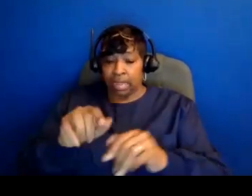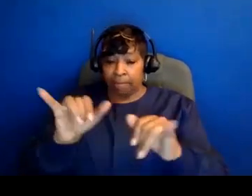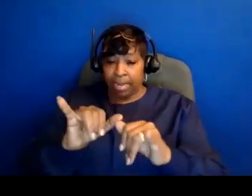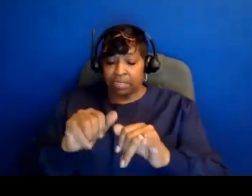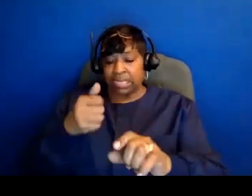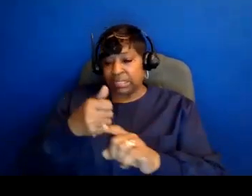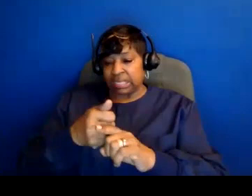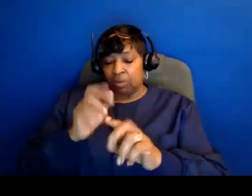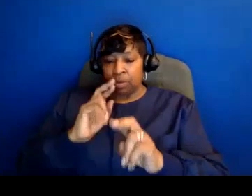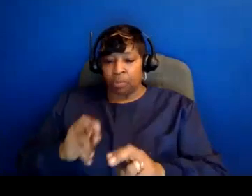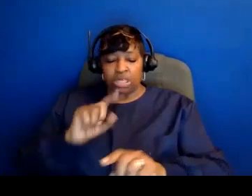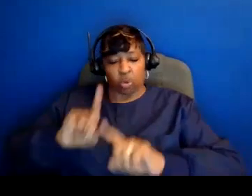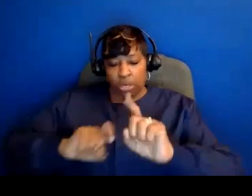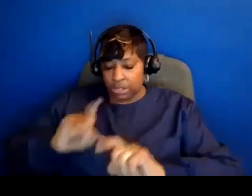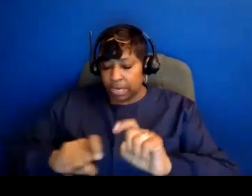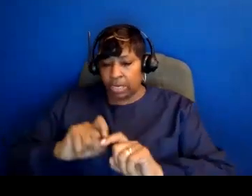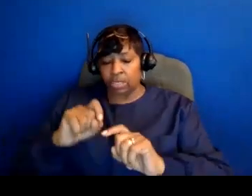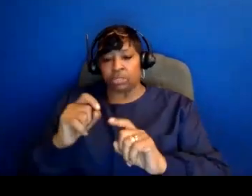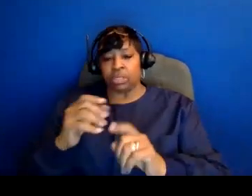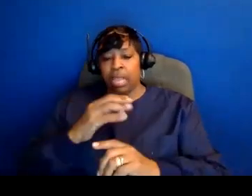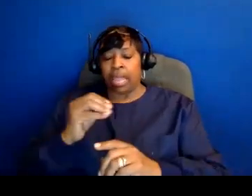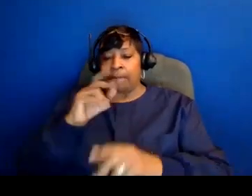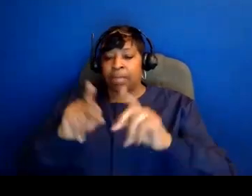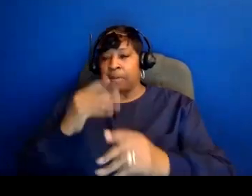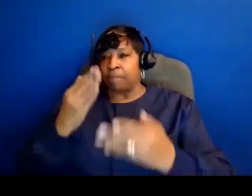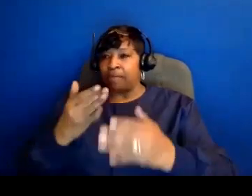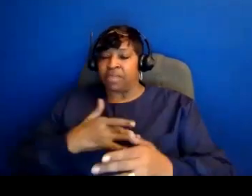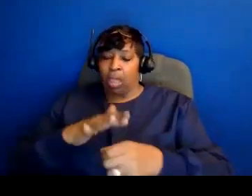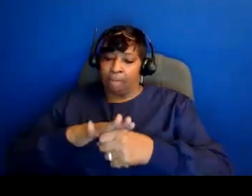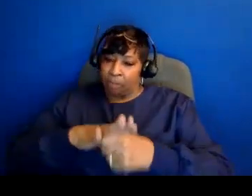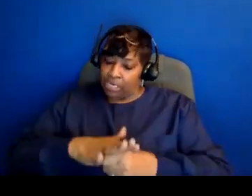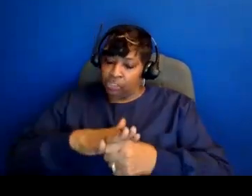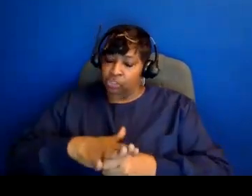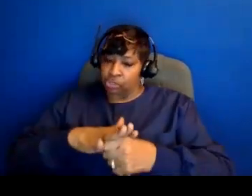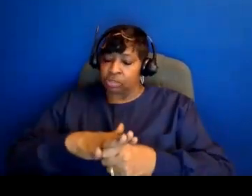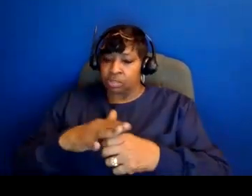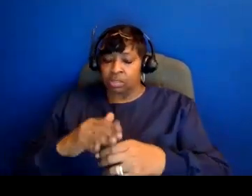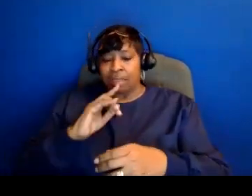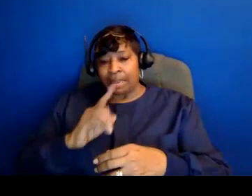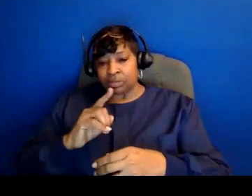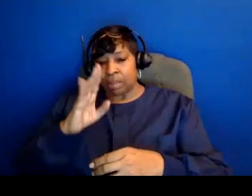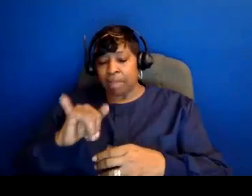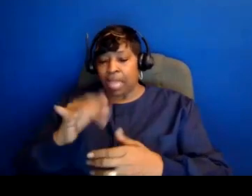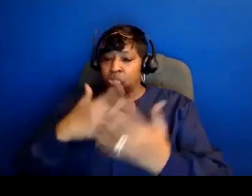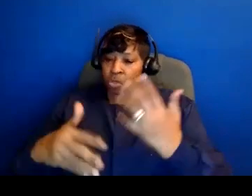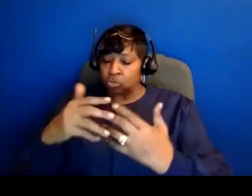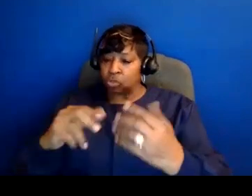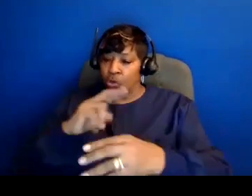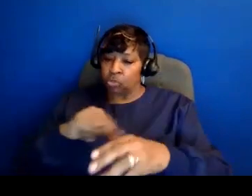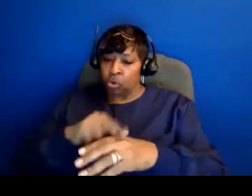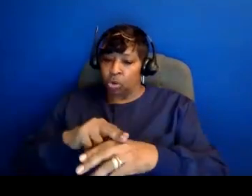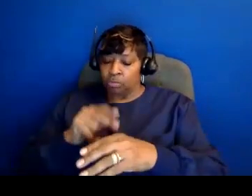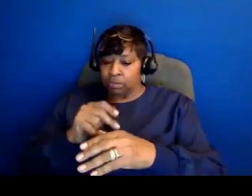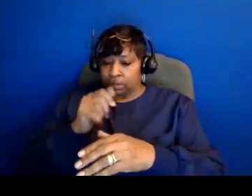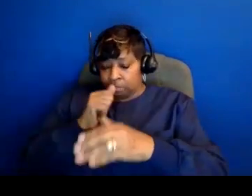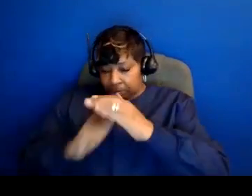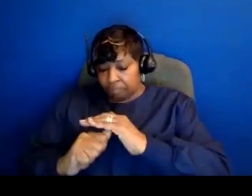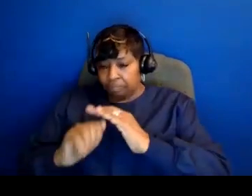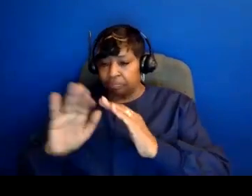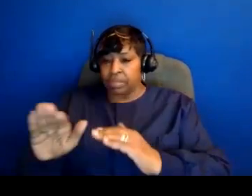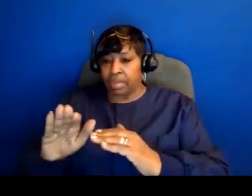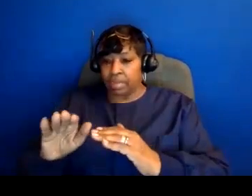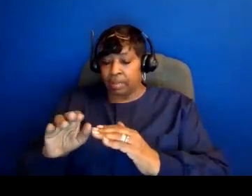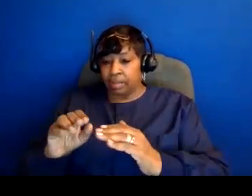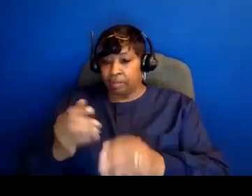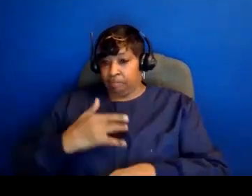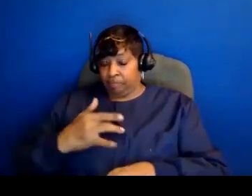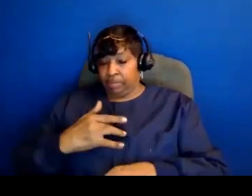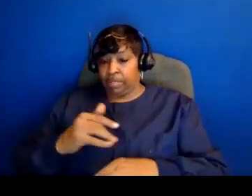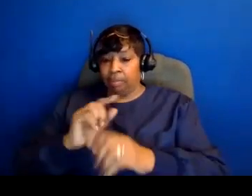lauravanpuymbrouck: calculated behaviors. Some people relate this to kind of like the slow thinking when you have the opportunity to really reflect on what you should do or how you should behave.